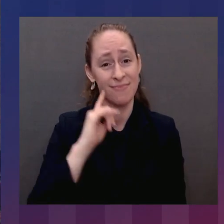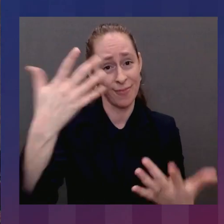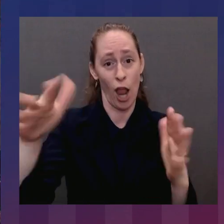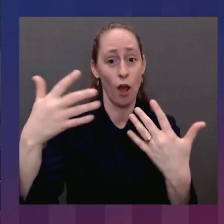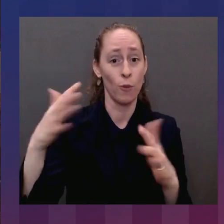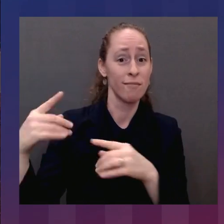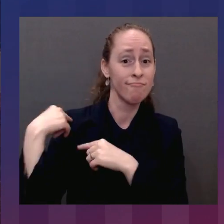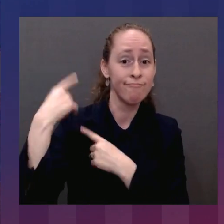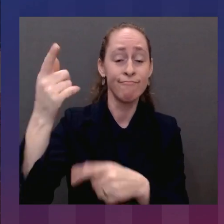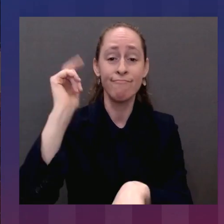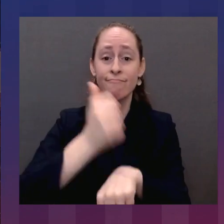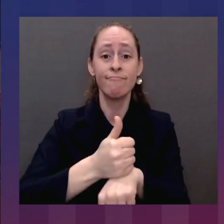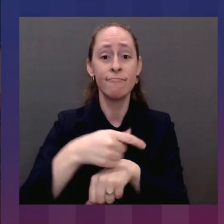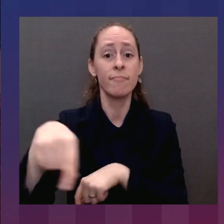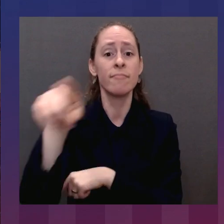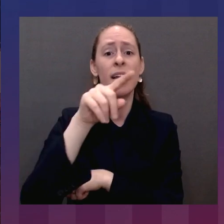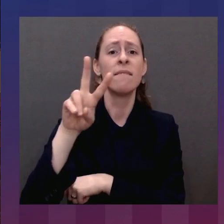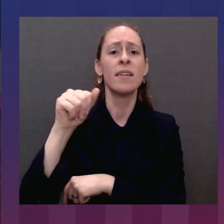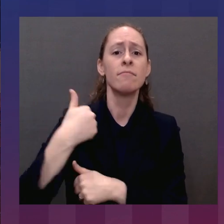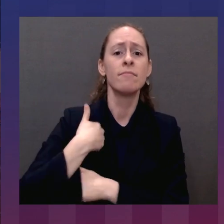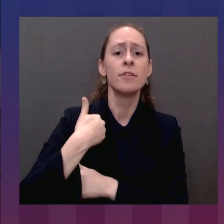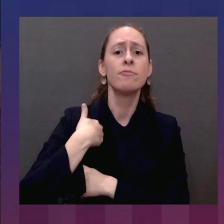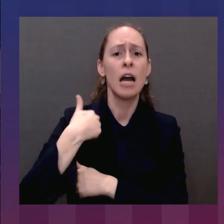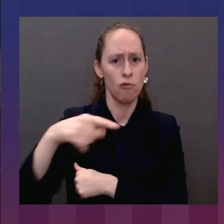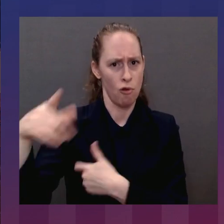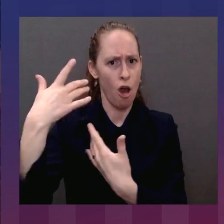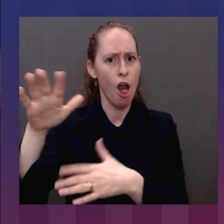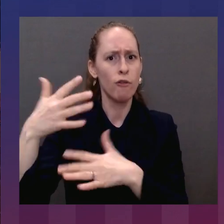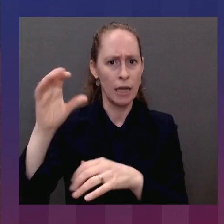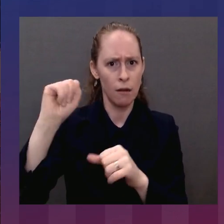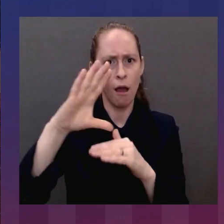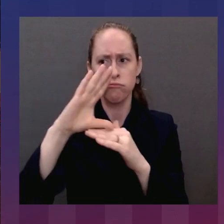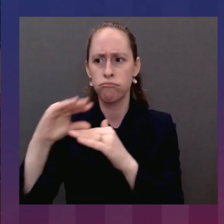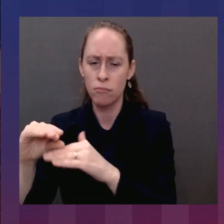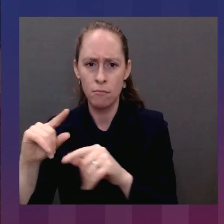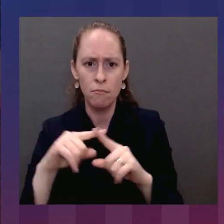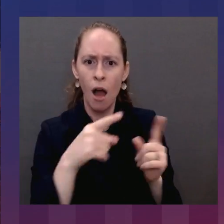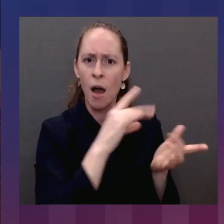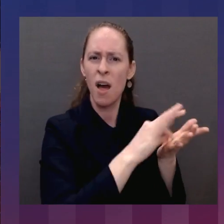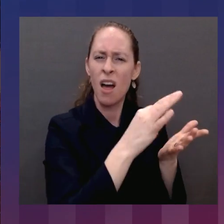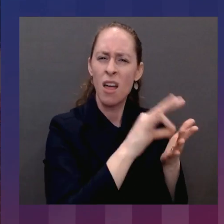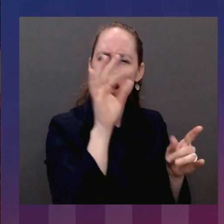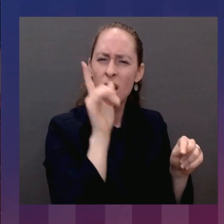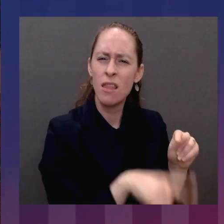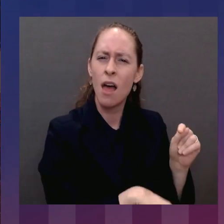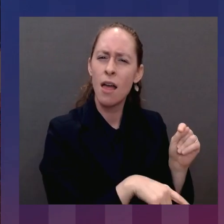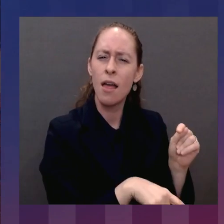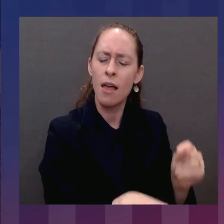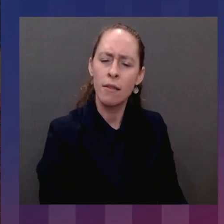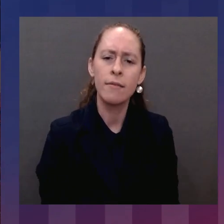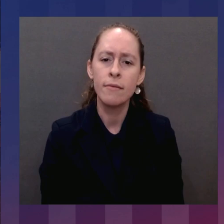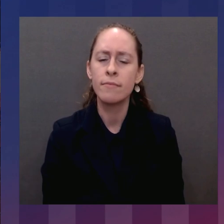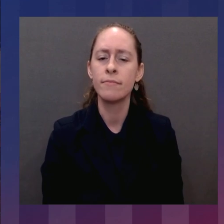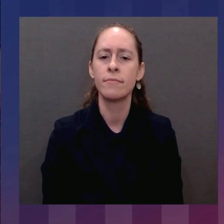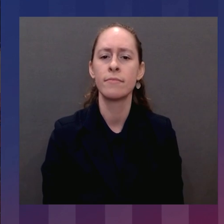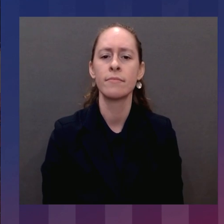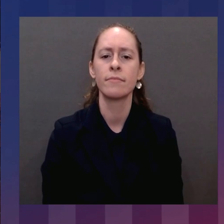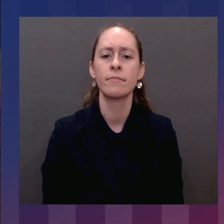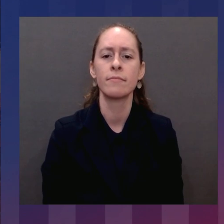Look, the American Rescue Plan is helping millions of families on Affordable Care Act plans save $2,400 a year on their health care premiums.